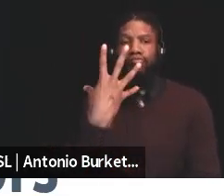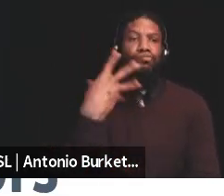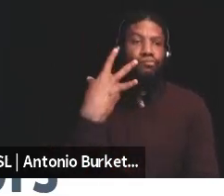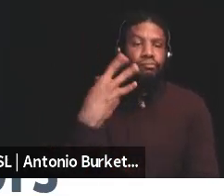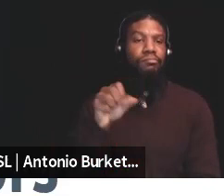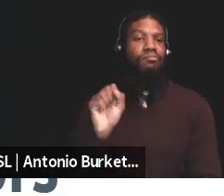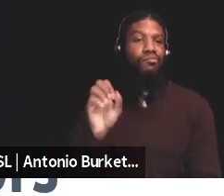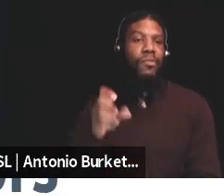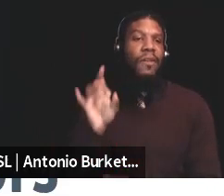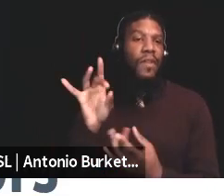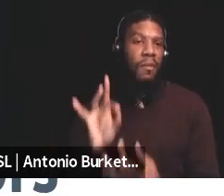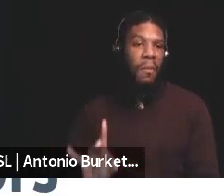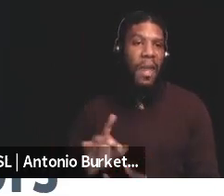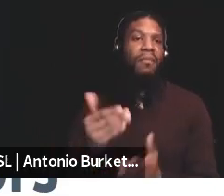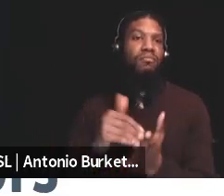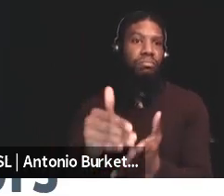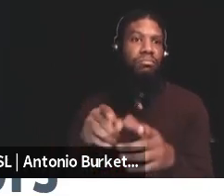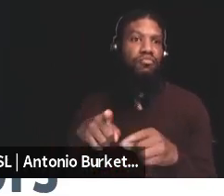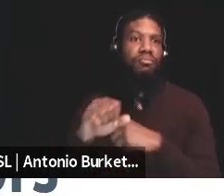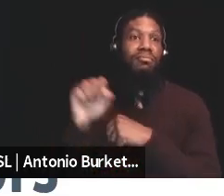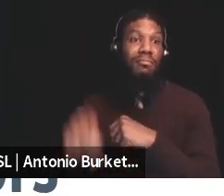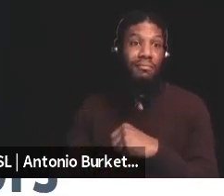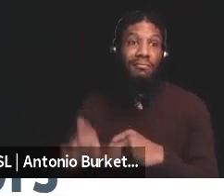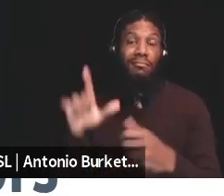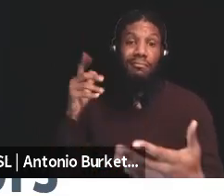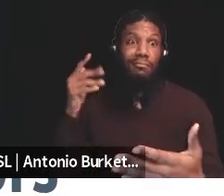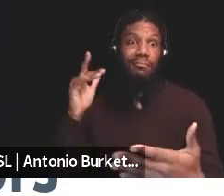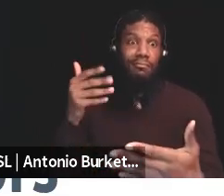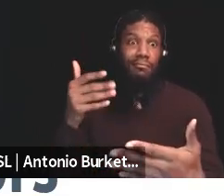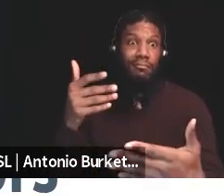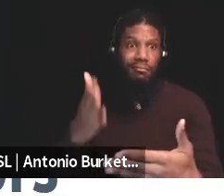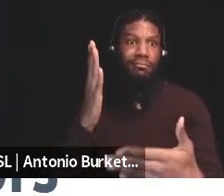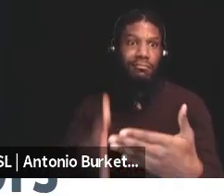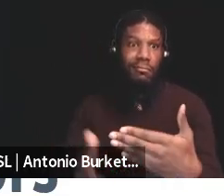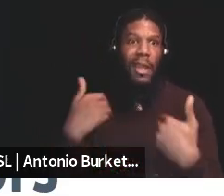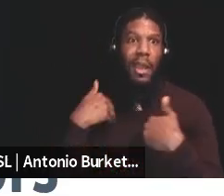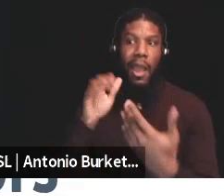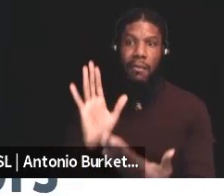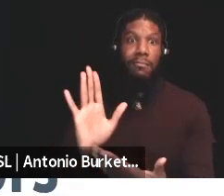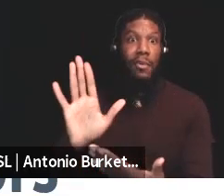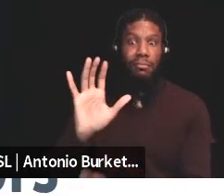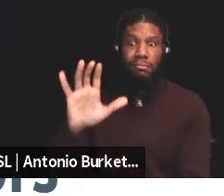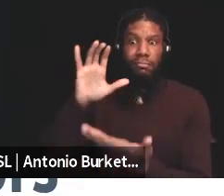so by the end, they've gotten their ePortfolio reviewed by 3 to 4 of their fellow tutors.